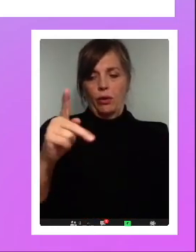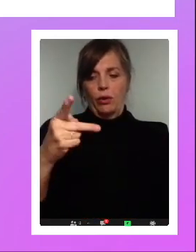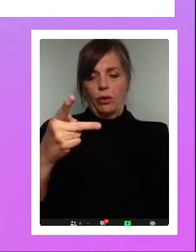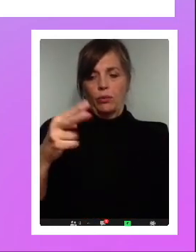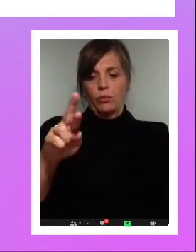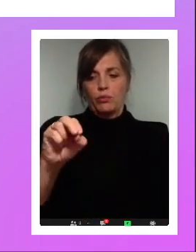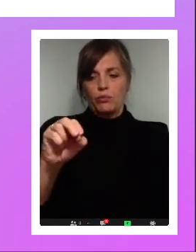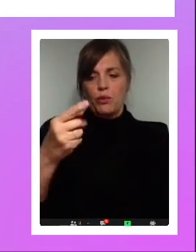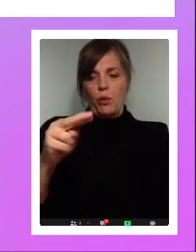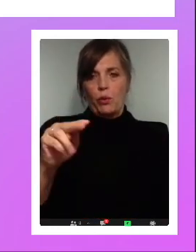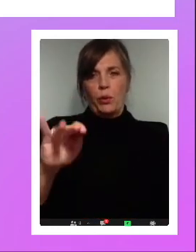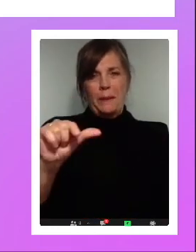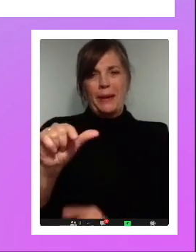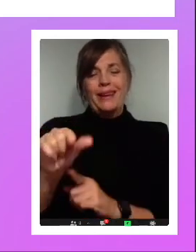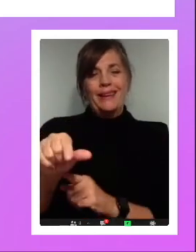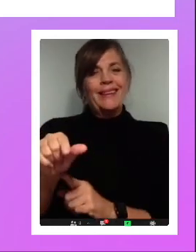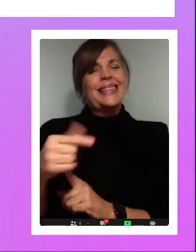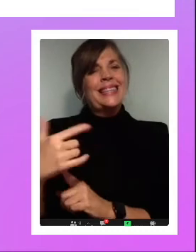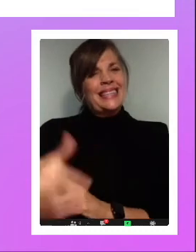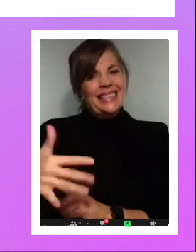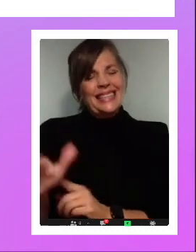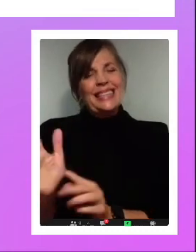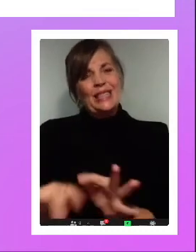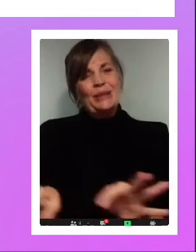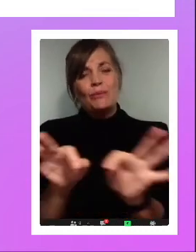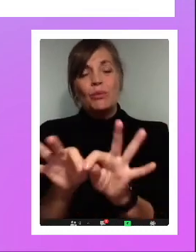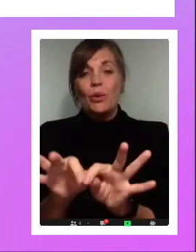into the philosophy of ethical programming,